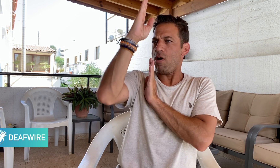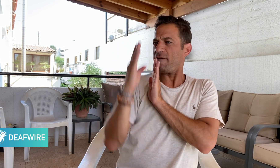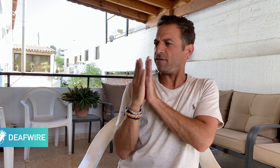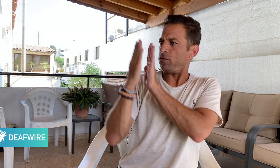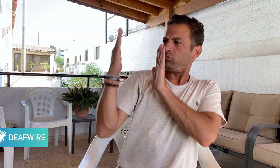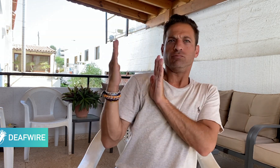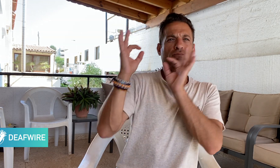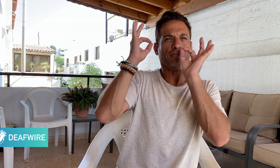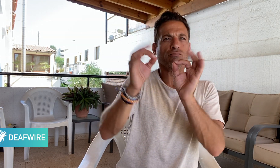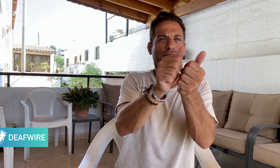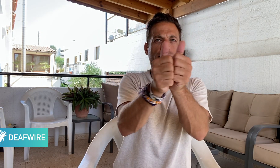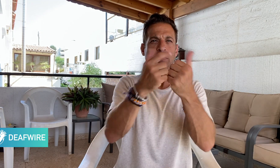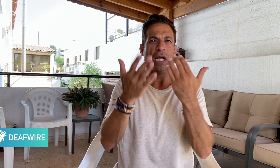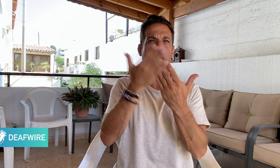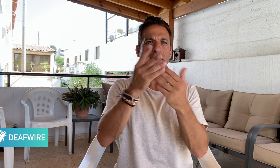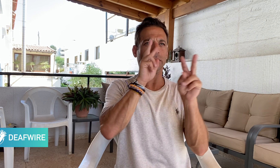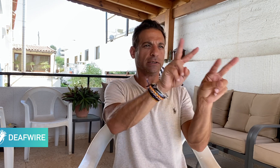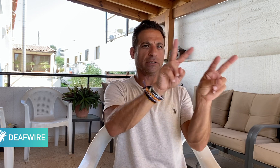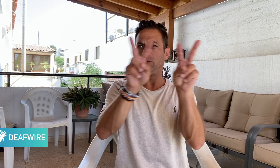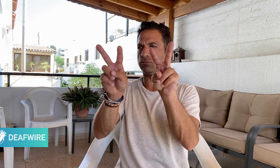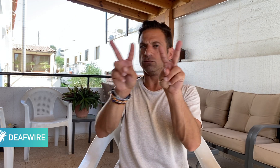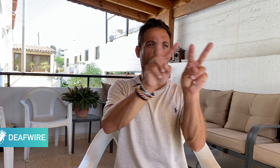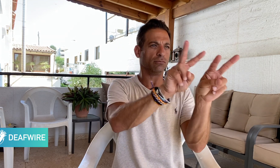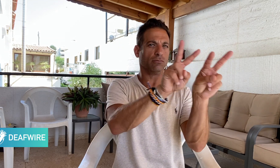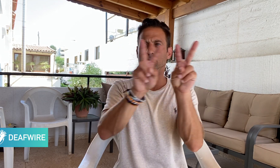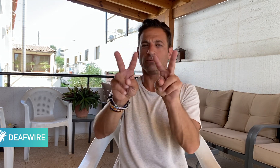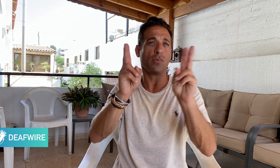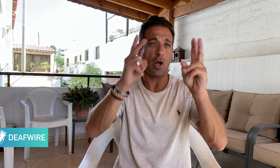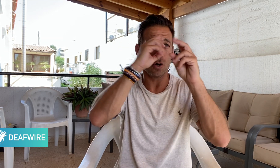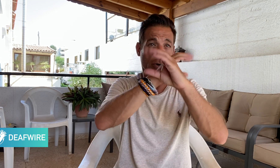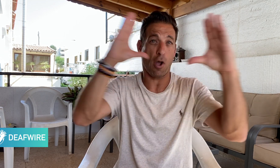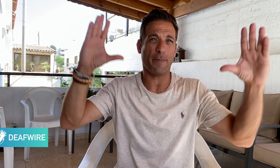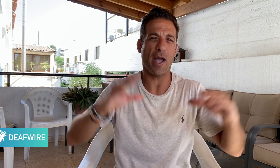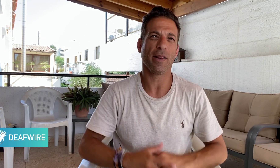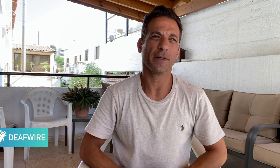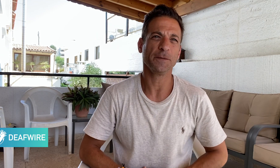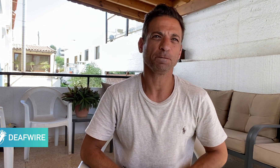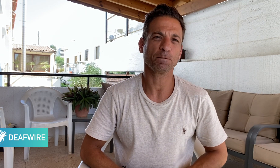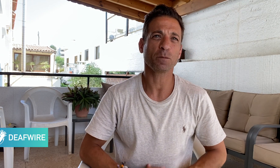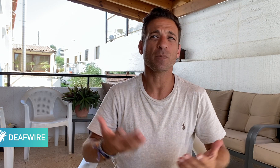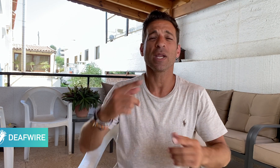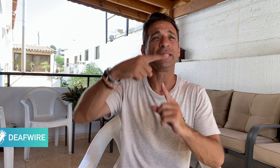TV news broadcasters should not cut off any part